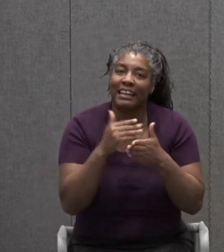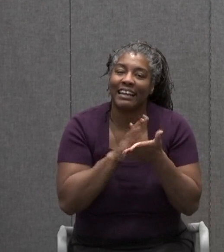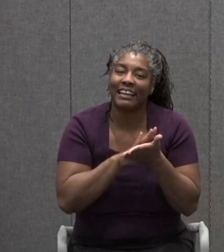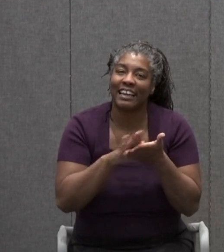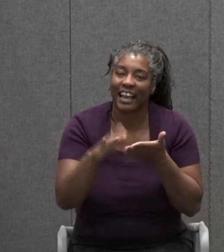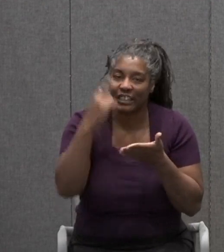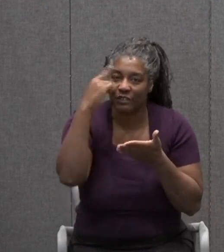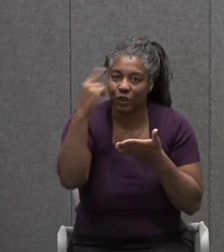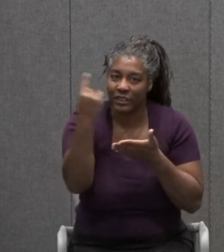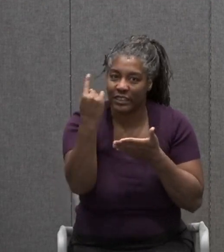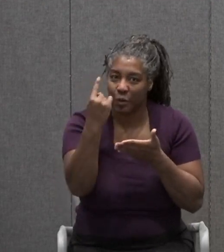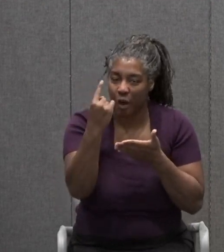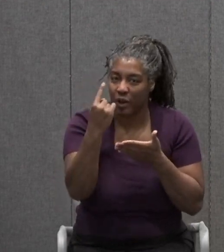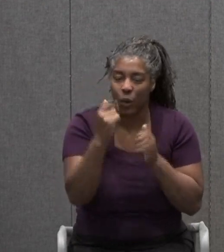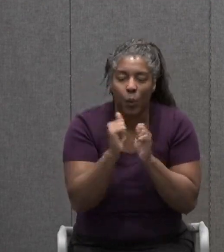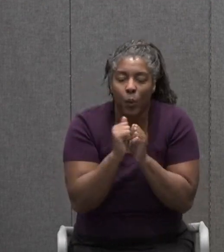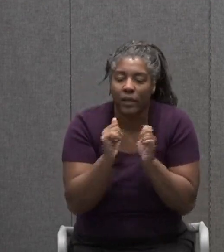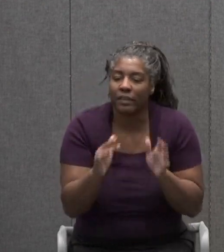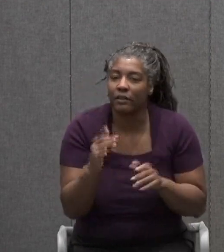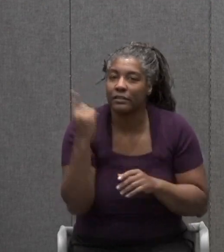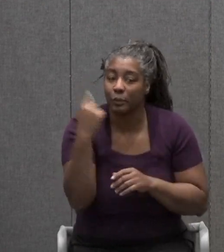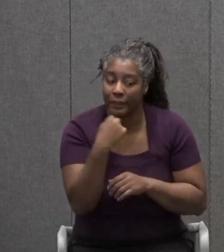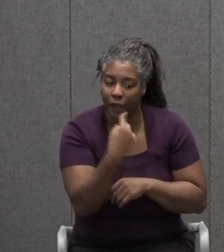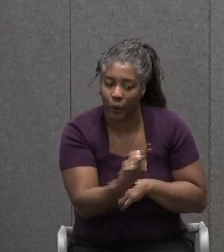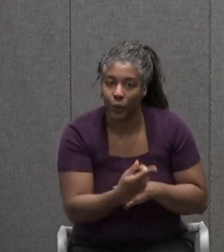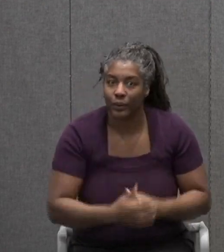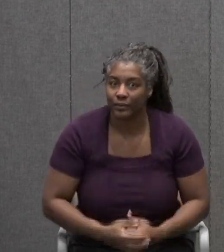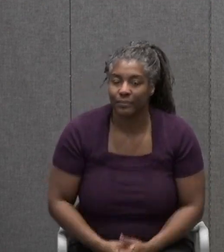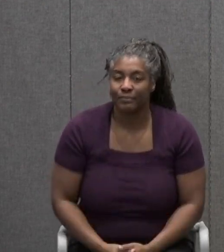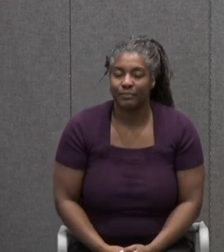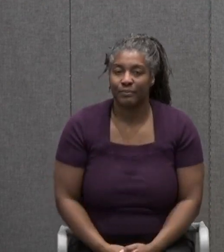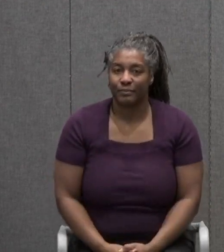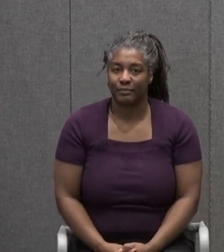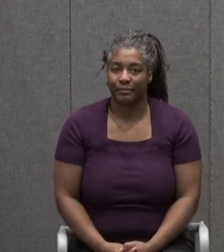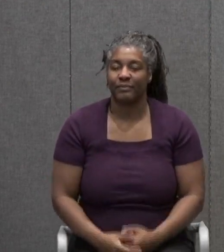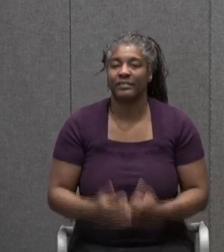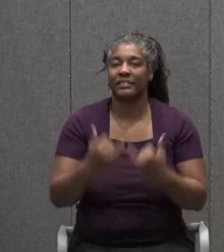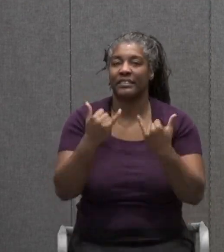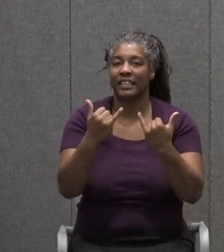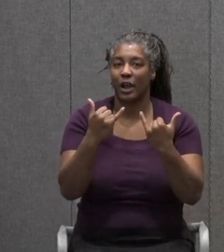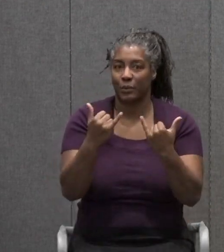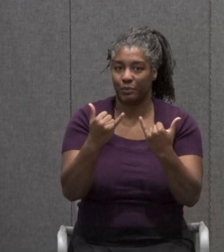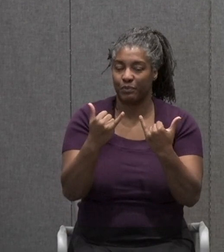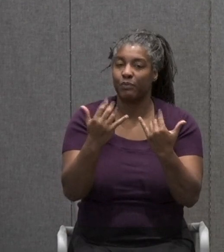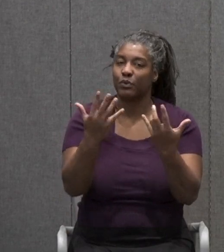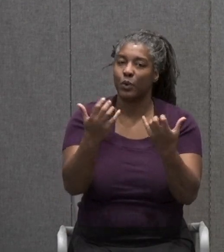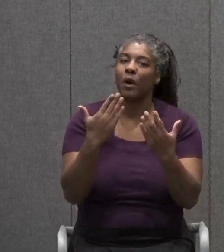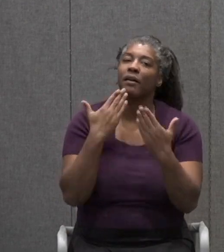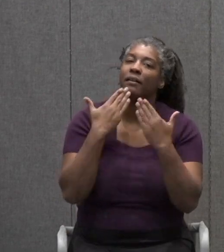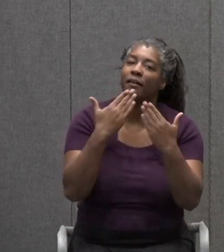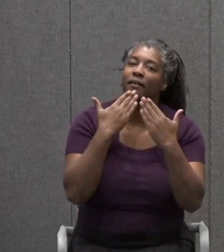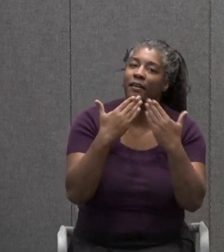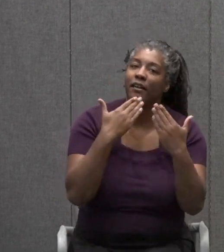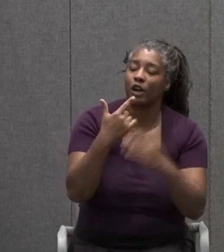to our namaste moment, our gratitude. So every day, we should always think